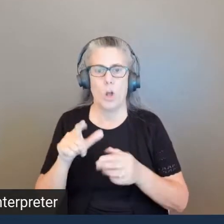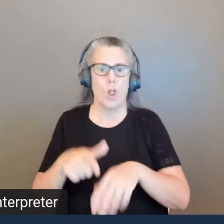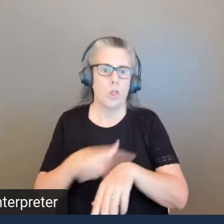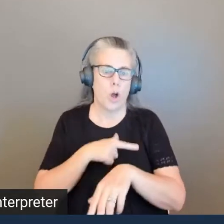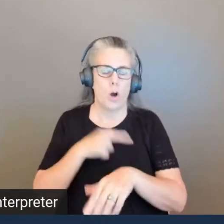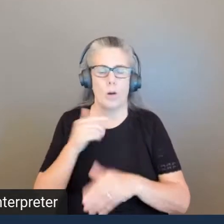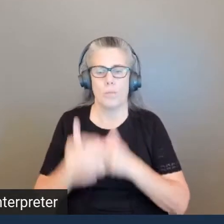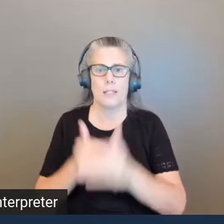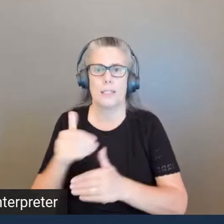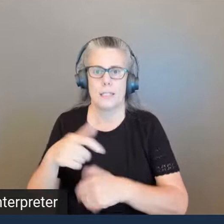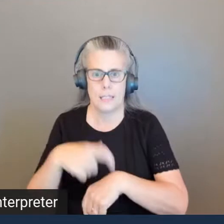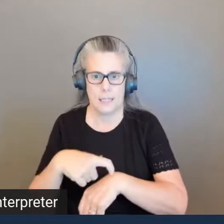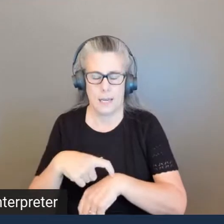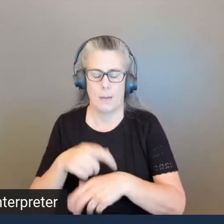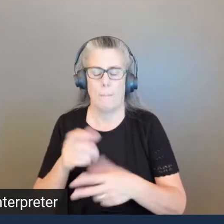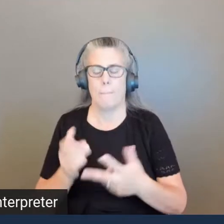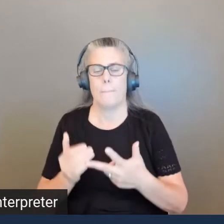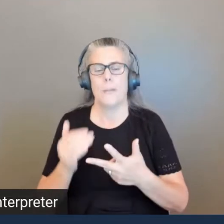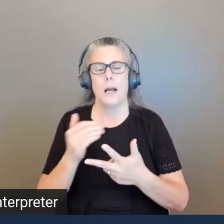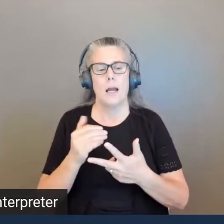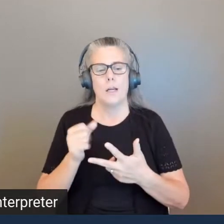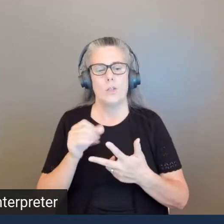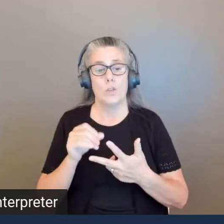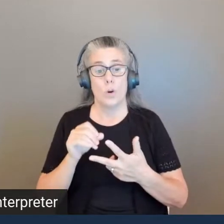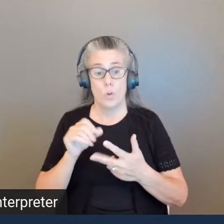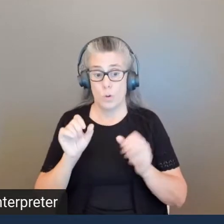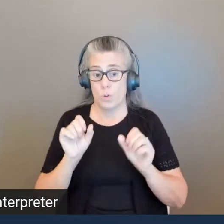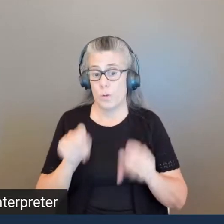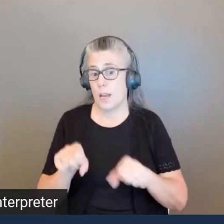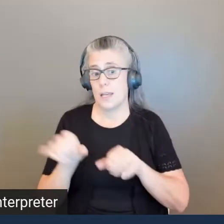you can kinda, you can process the requests as they come in.